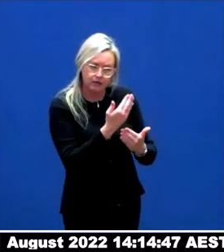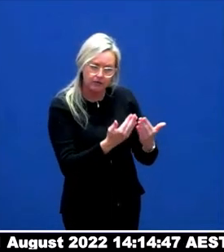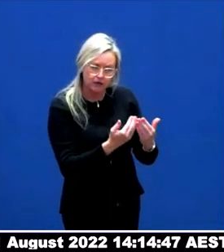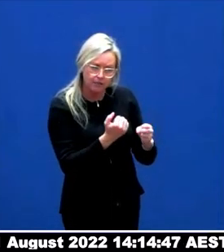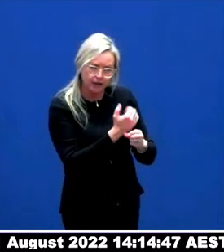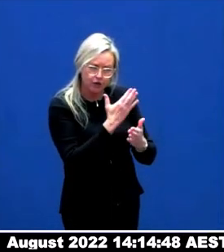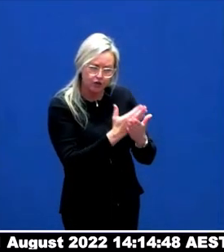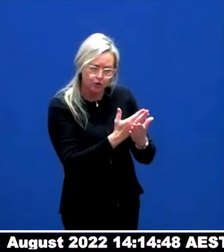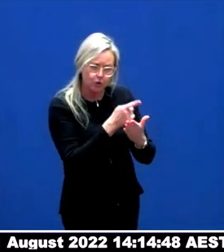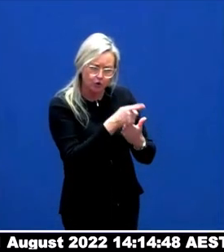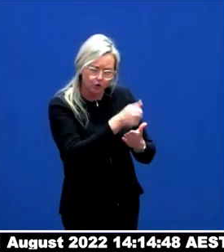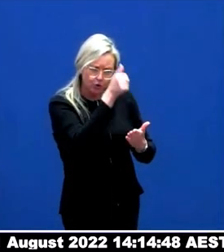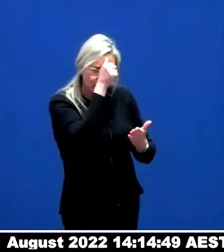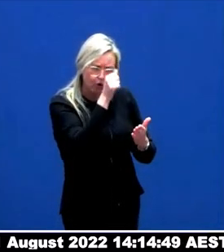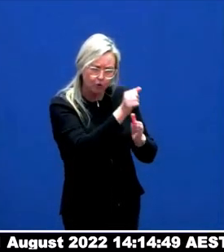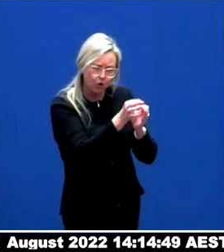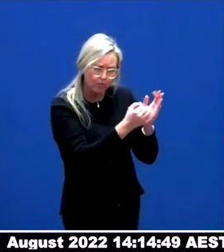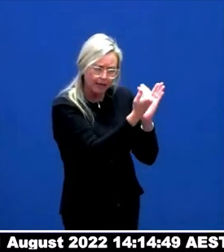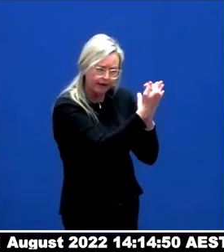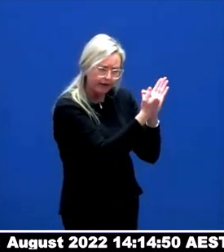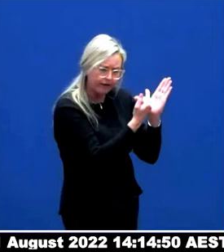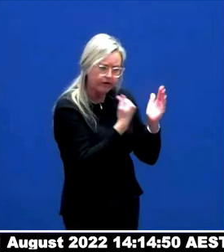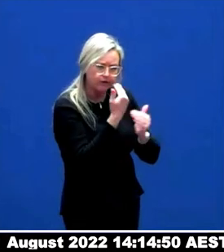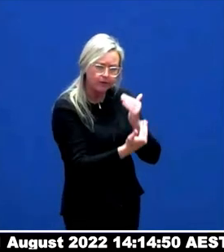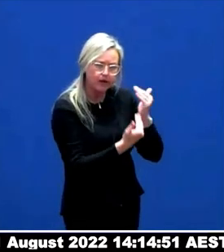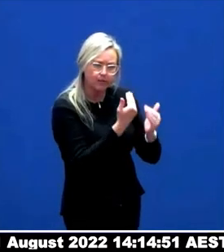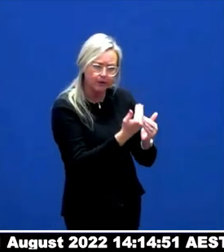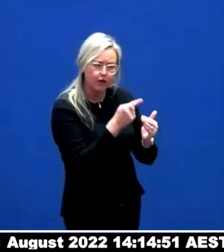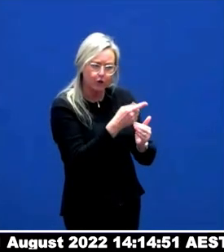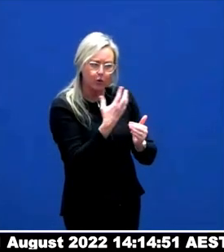aware and comfortable moving forward with what the role of their support coordinator